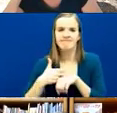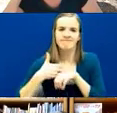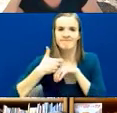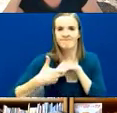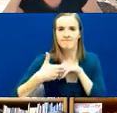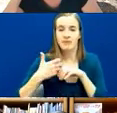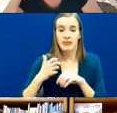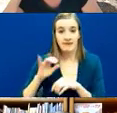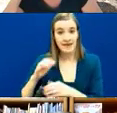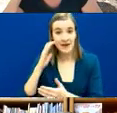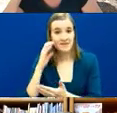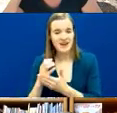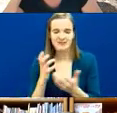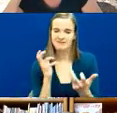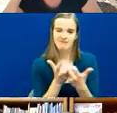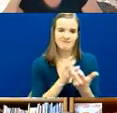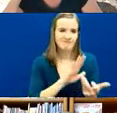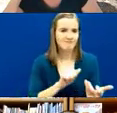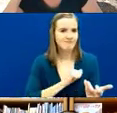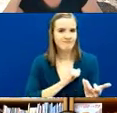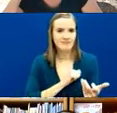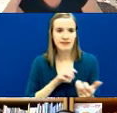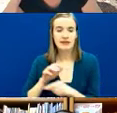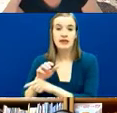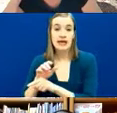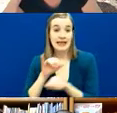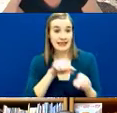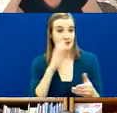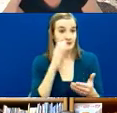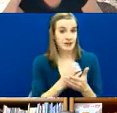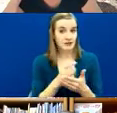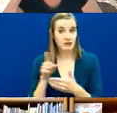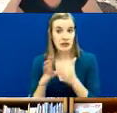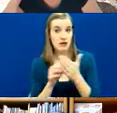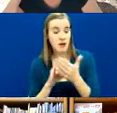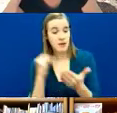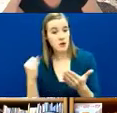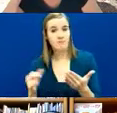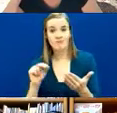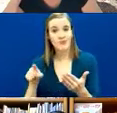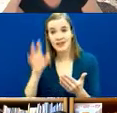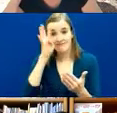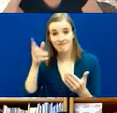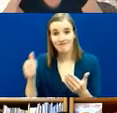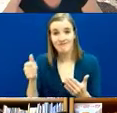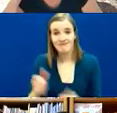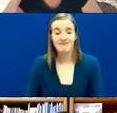he completely composed. So and so the picture book is not the only recent